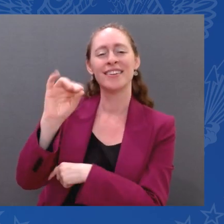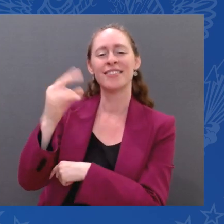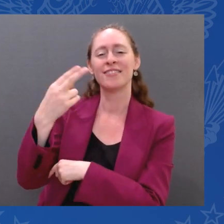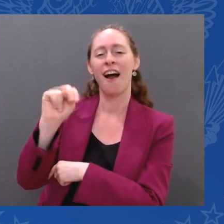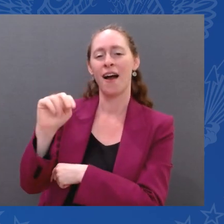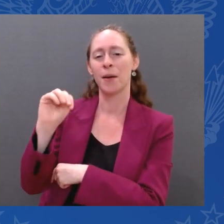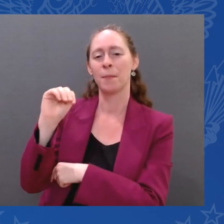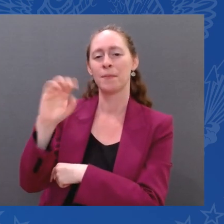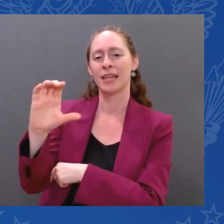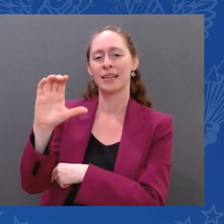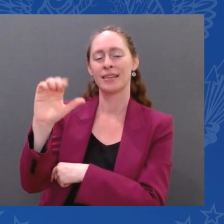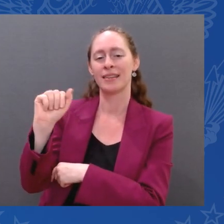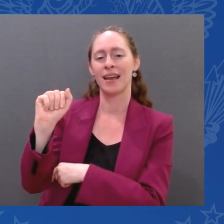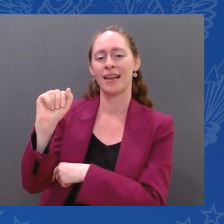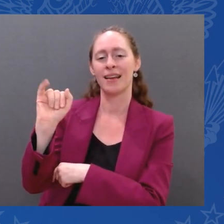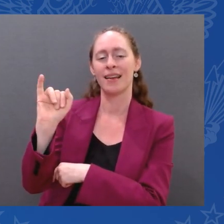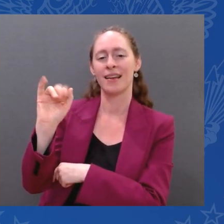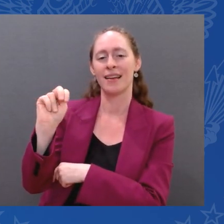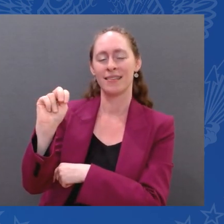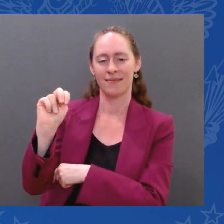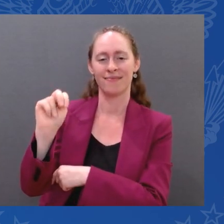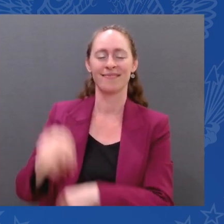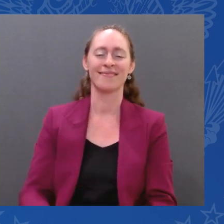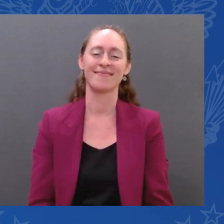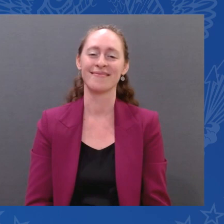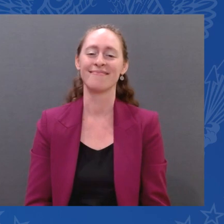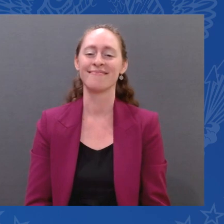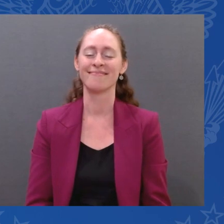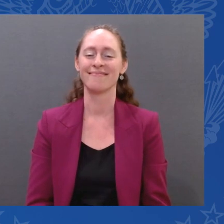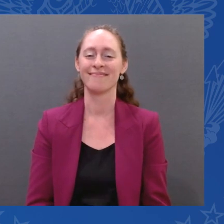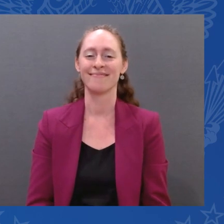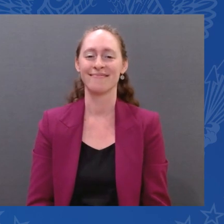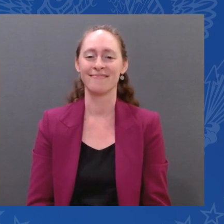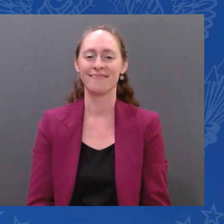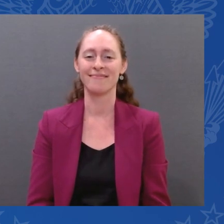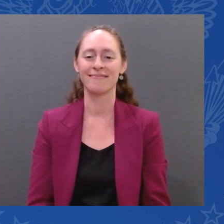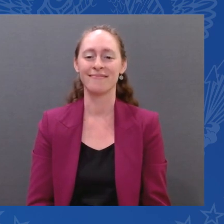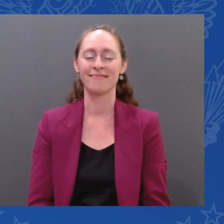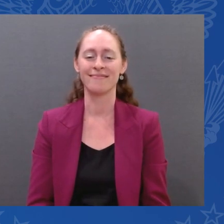liaison to our committee. When we traveled, we traveled with a Navy liaison personnel.